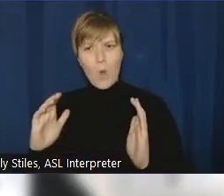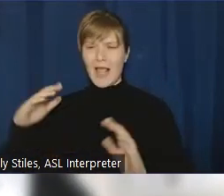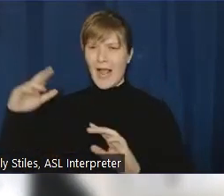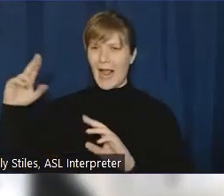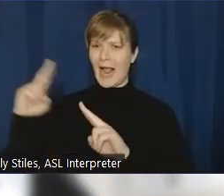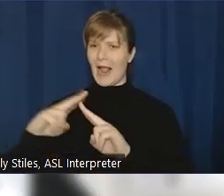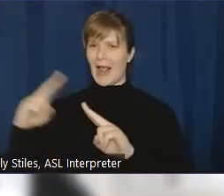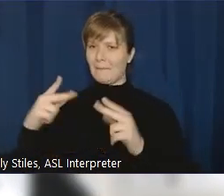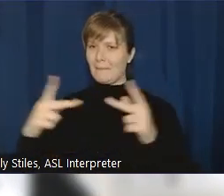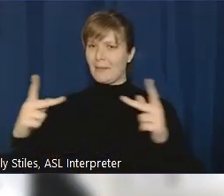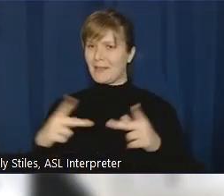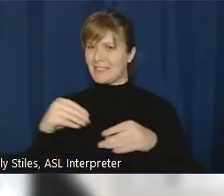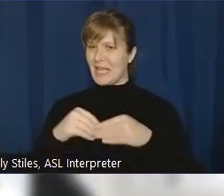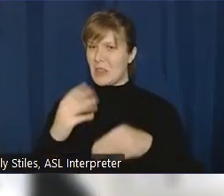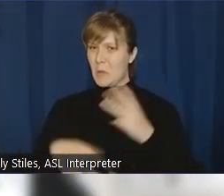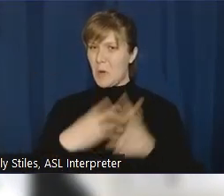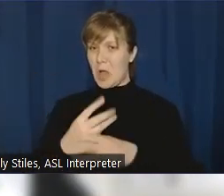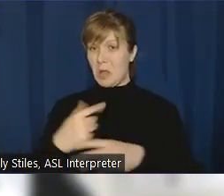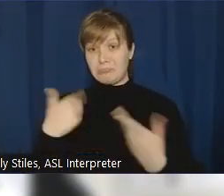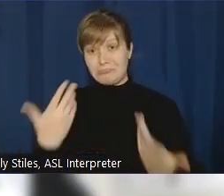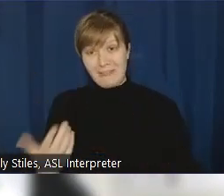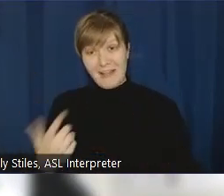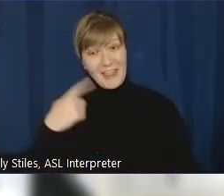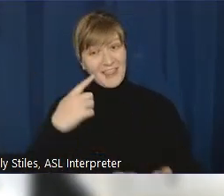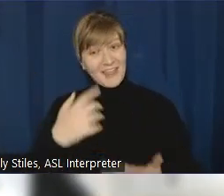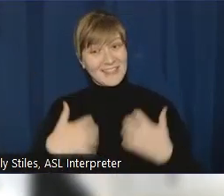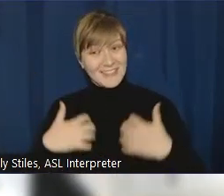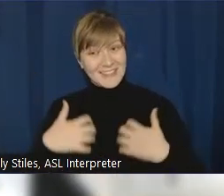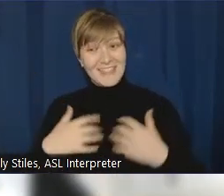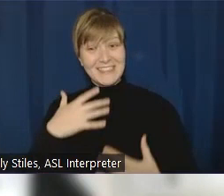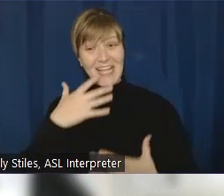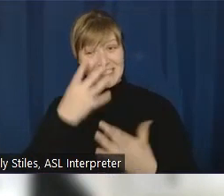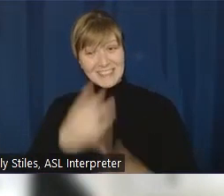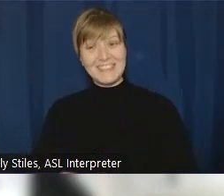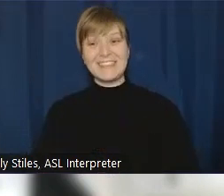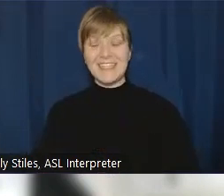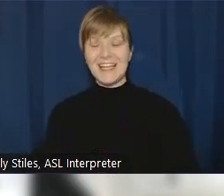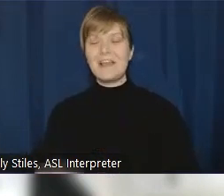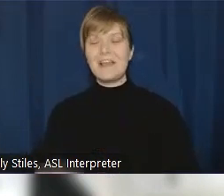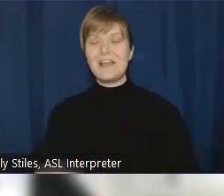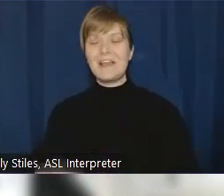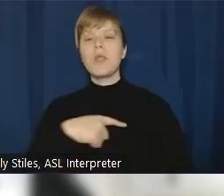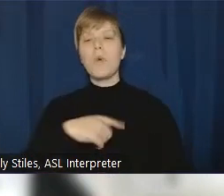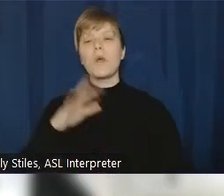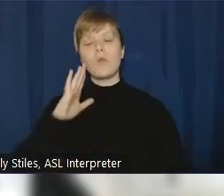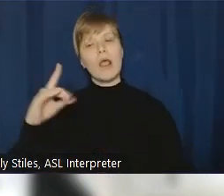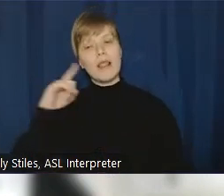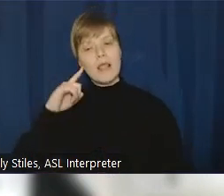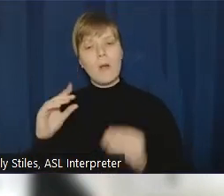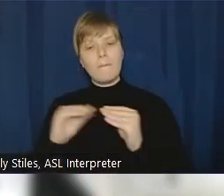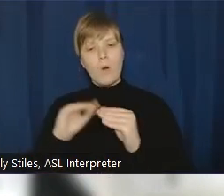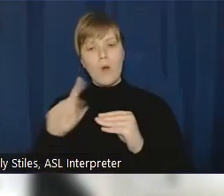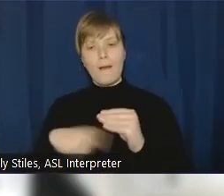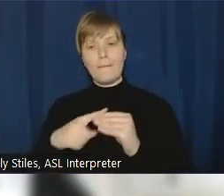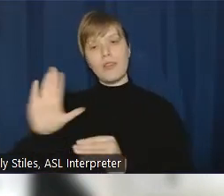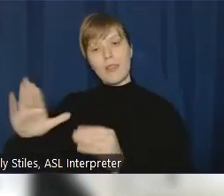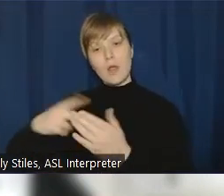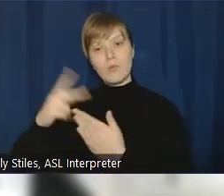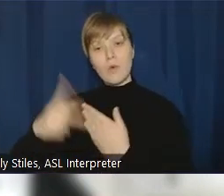get funding and support to bring a rail stop with micro transit to King City. These examples are going to highlight the importance of accessible transportation